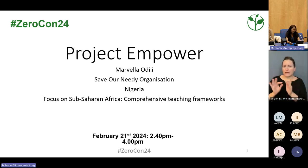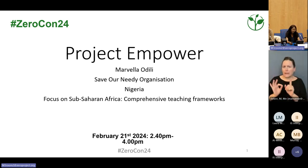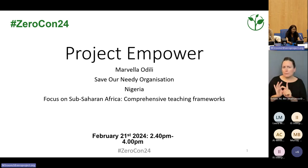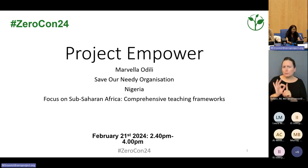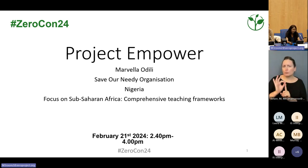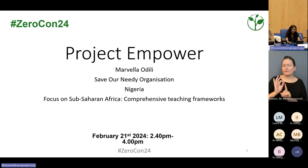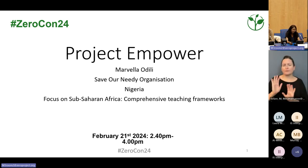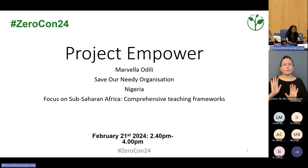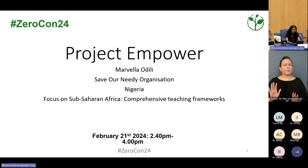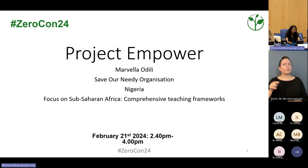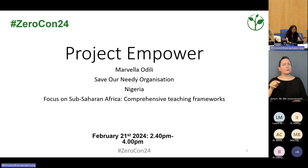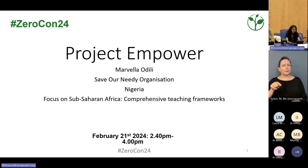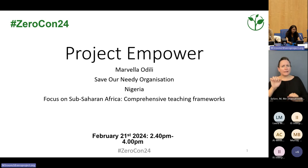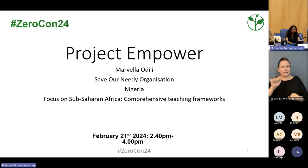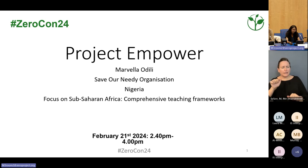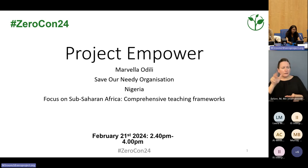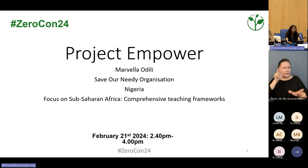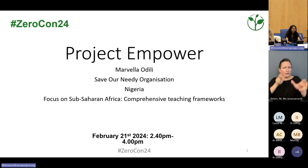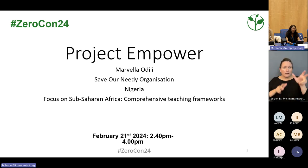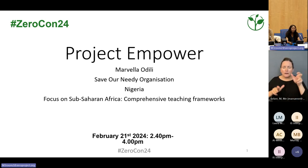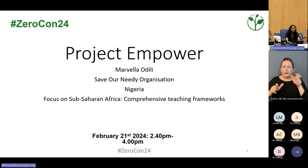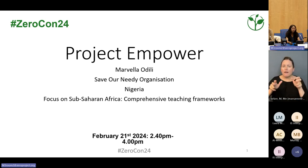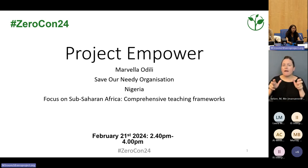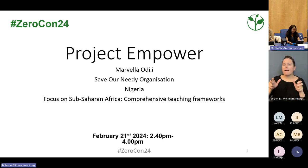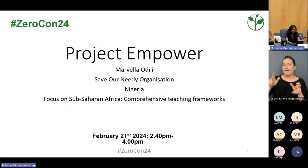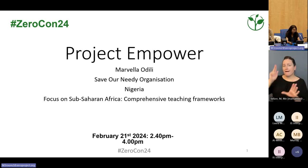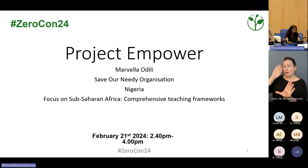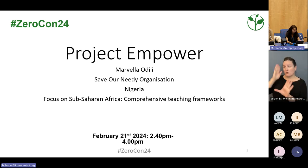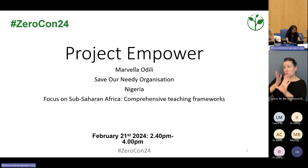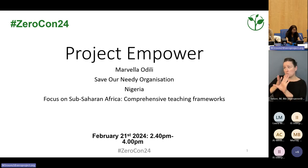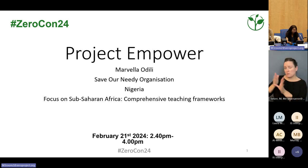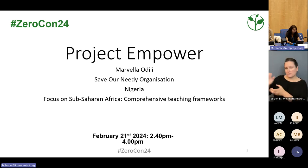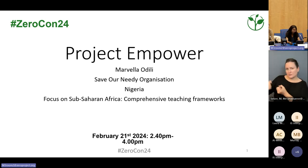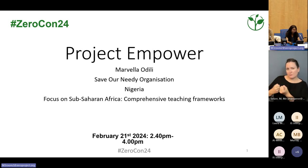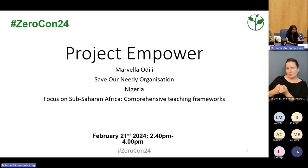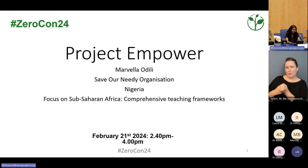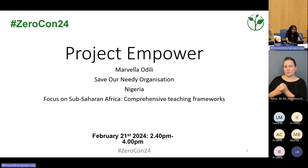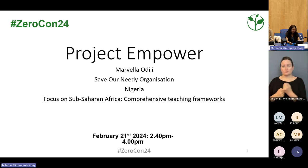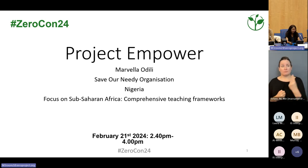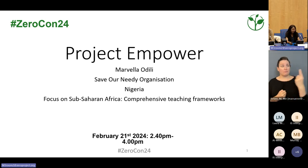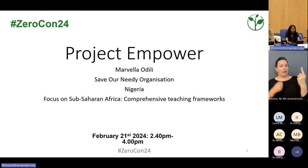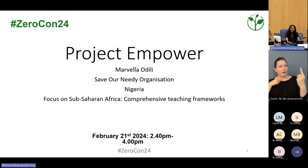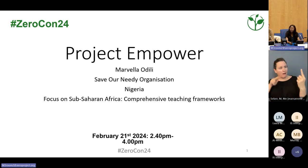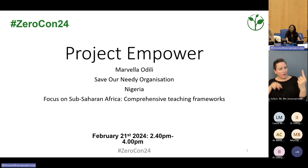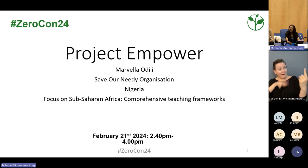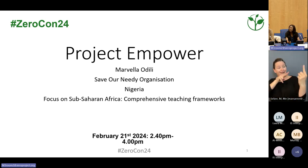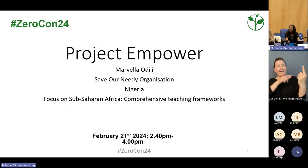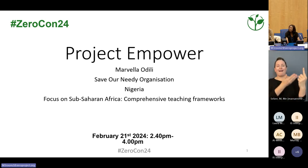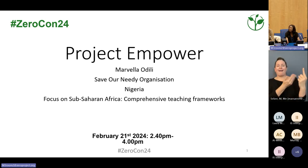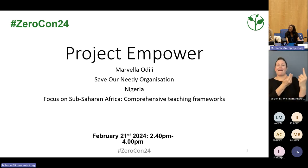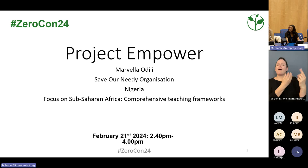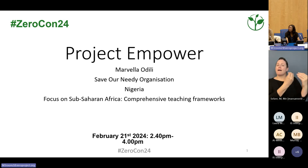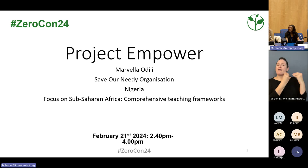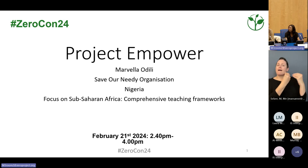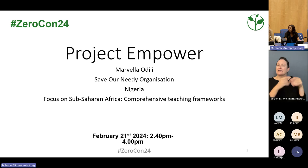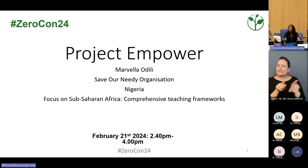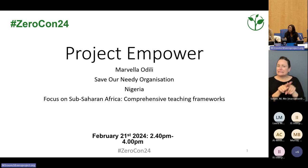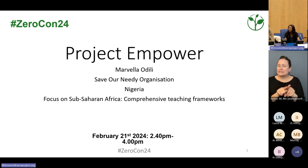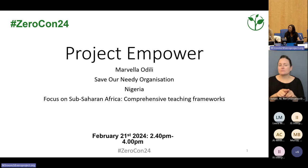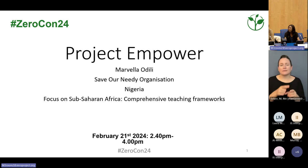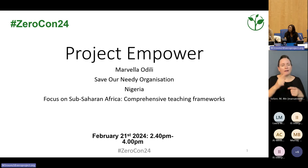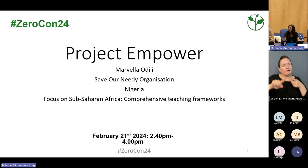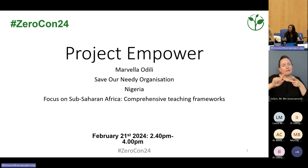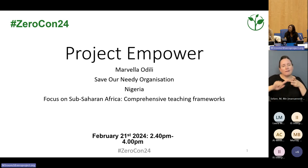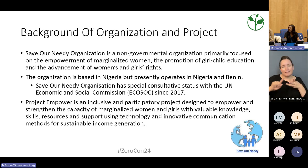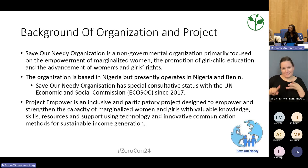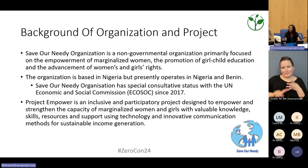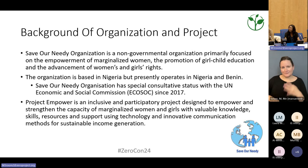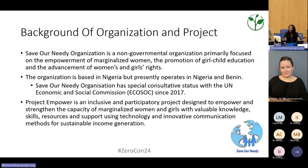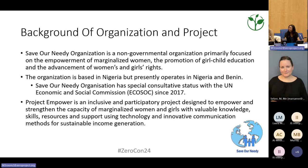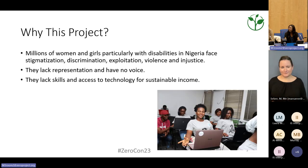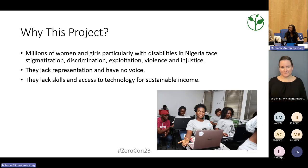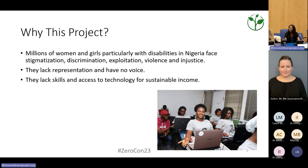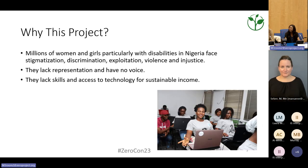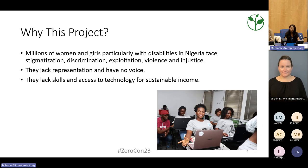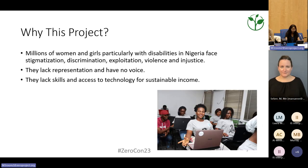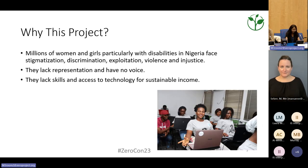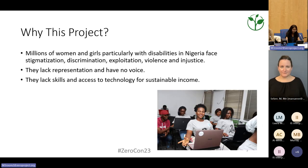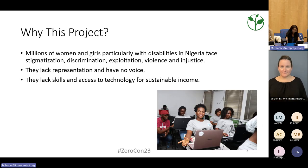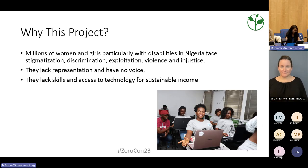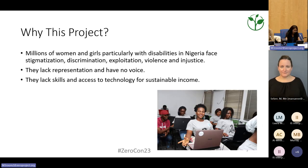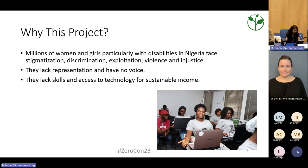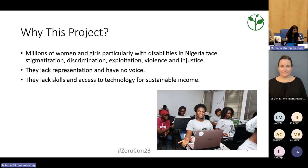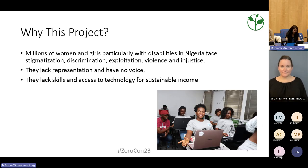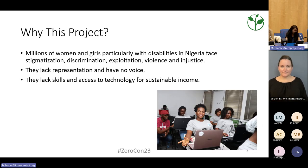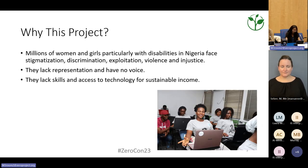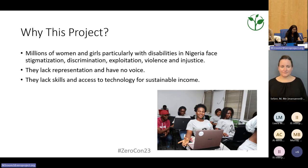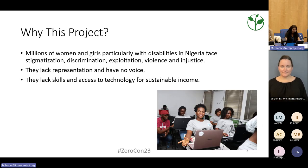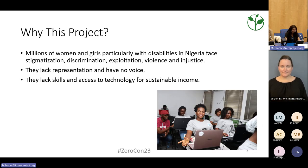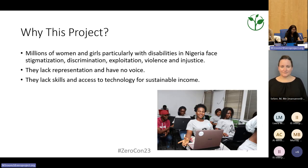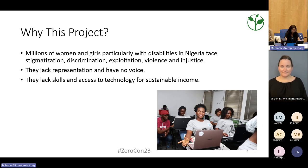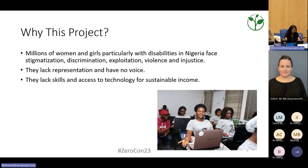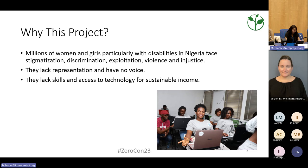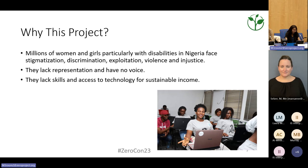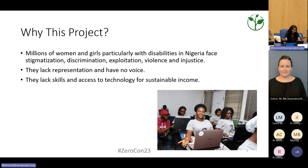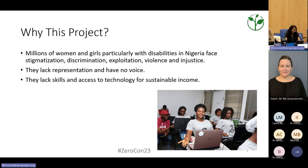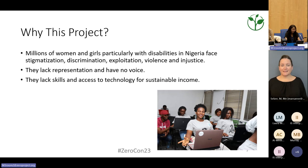and psychosocial support and mentorship. Women and girls are trained… Women and girls are trained on